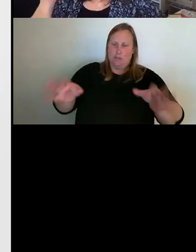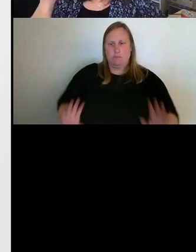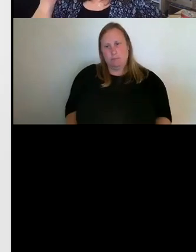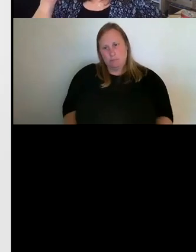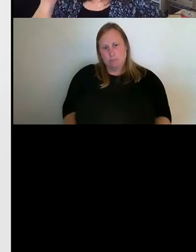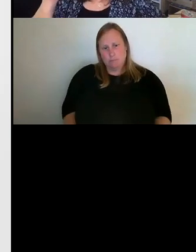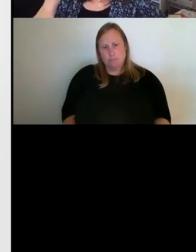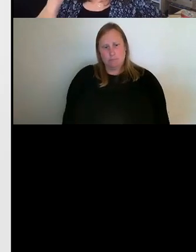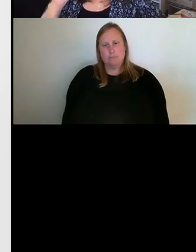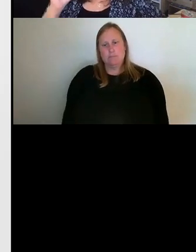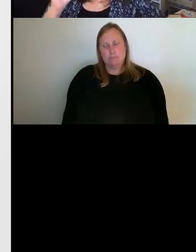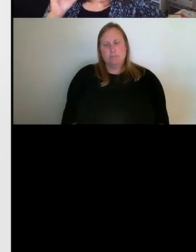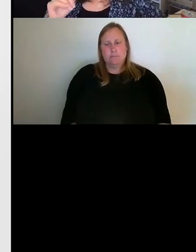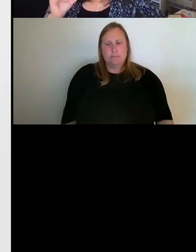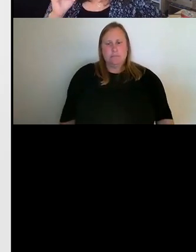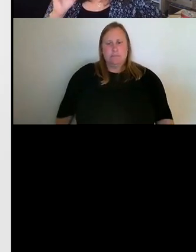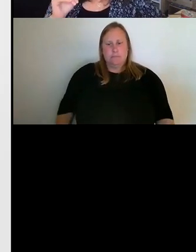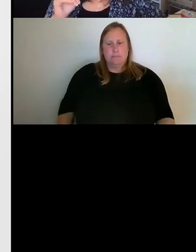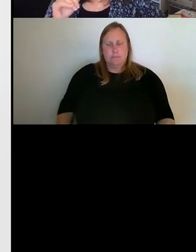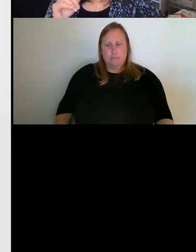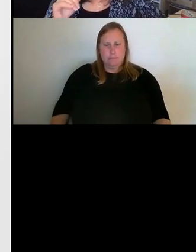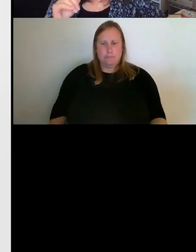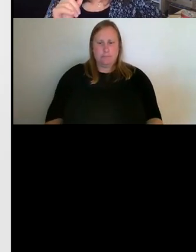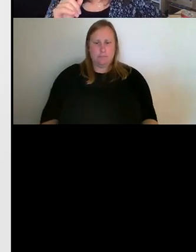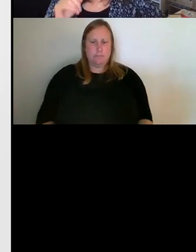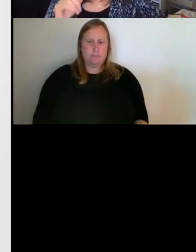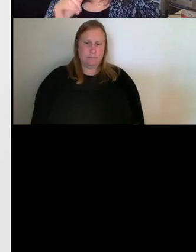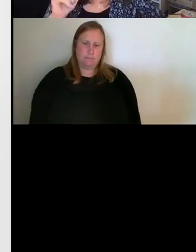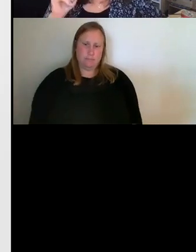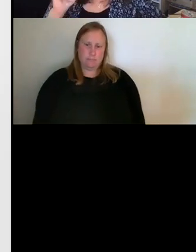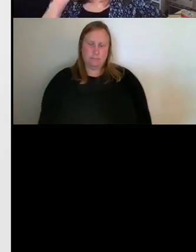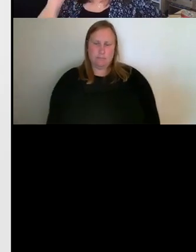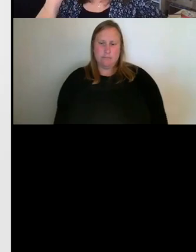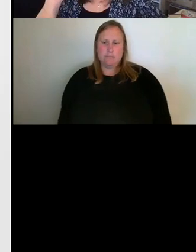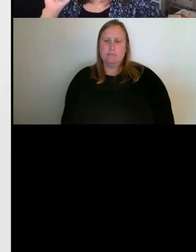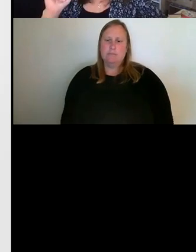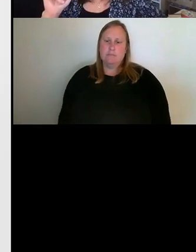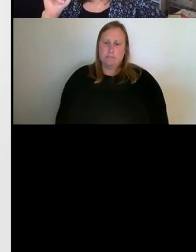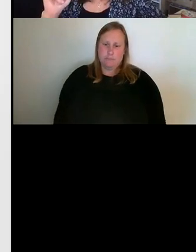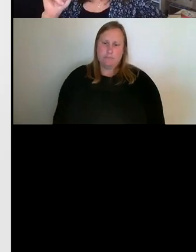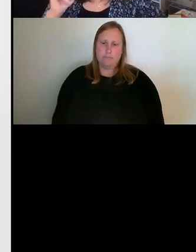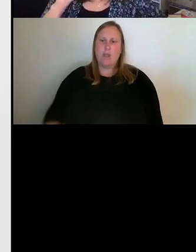The most profound statement that was said to me was knowing is everything.